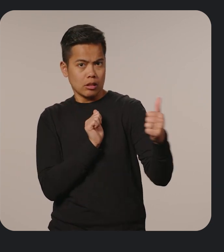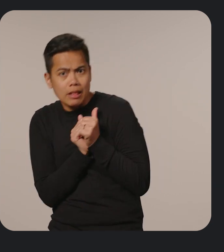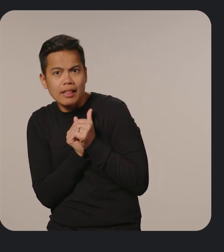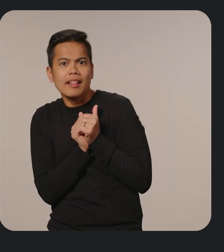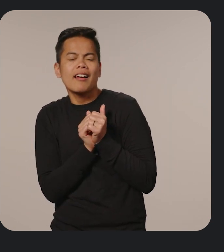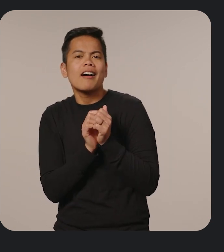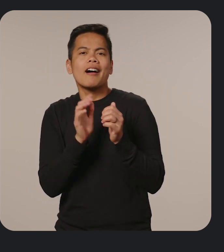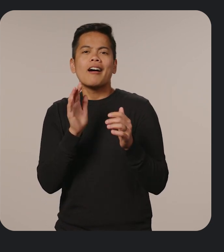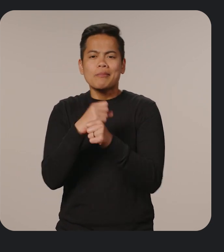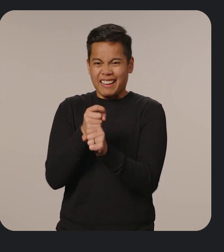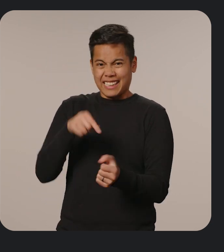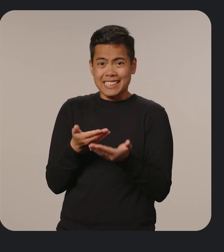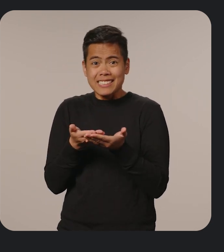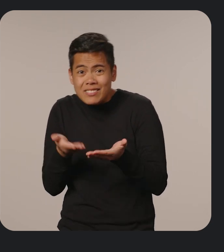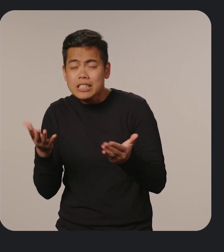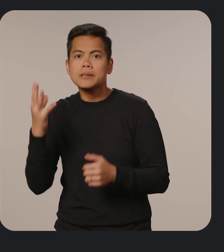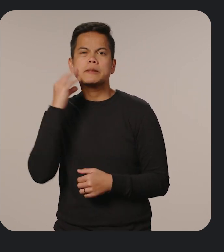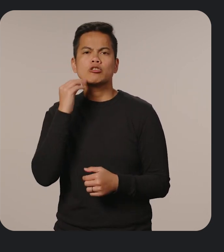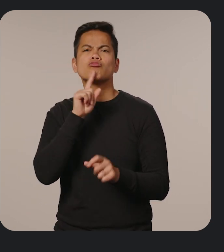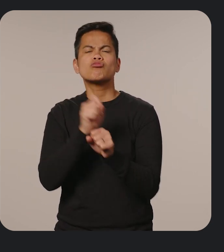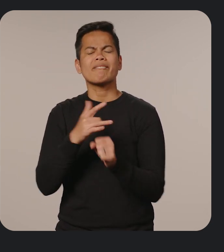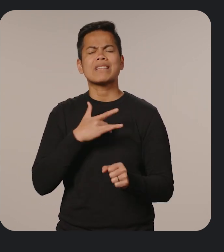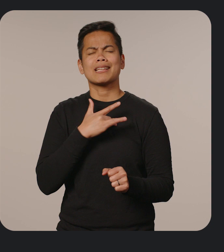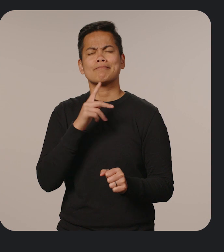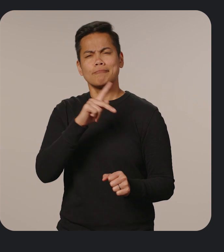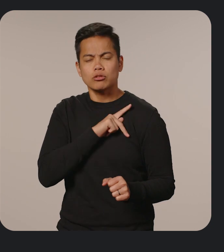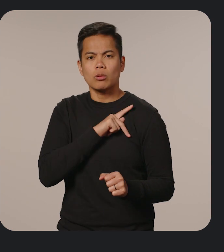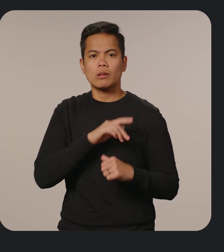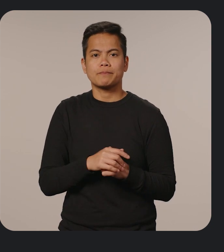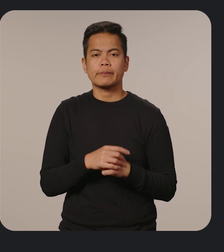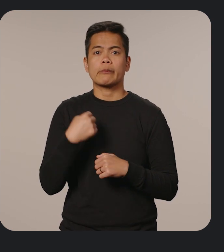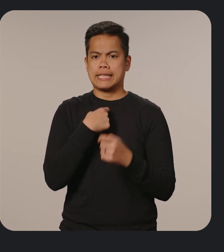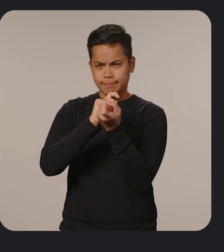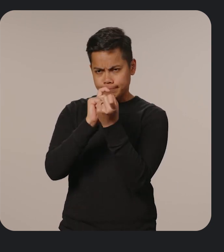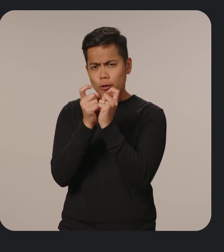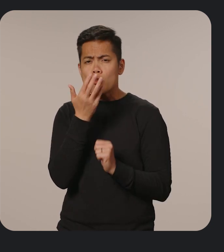to be more accessible and truer to your intent. We've unlocked typography with variable fonts.